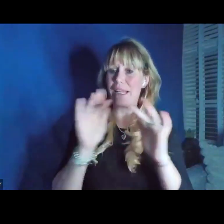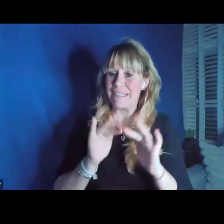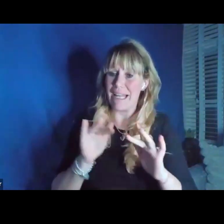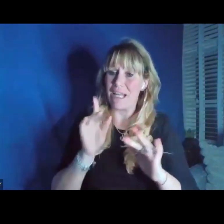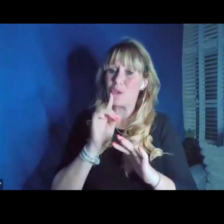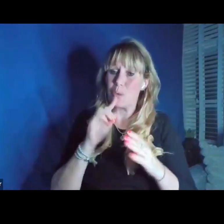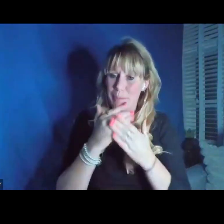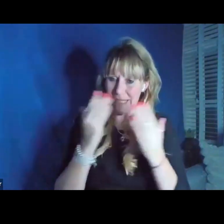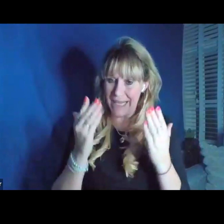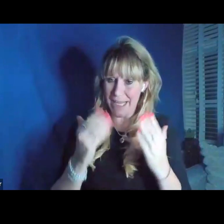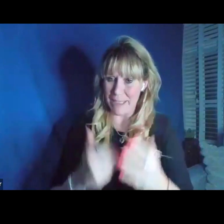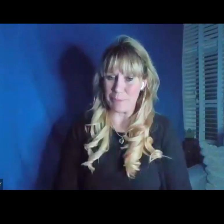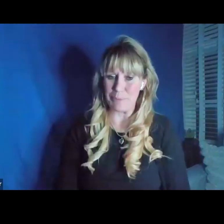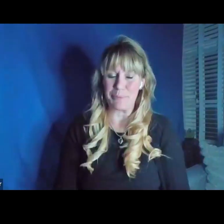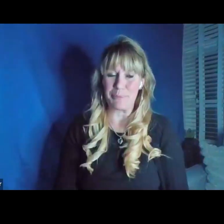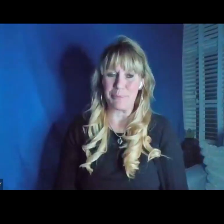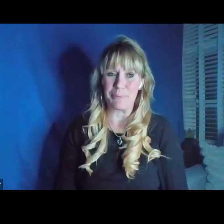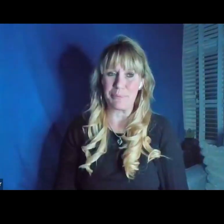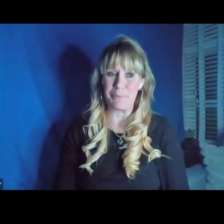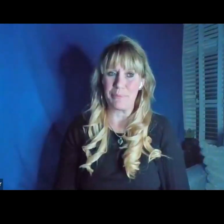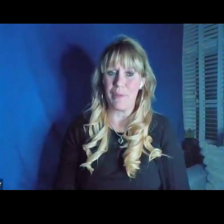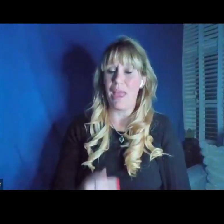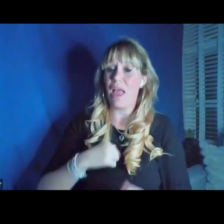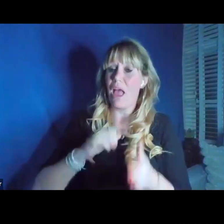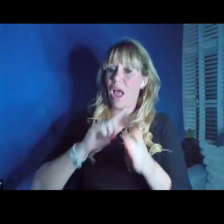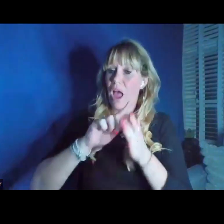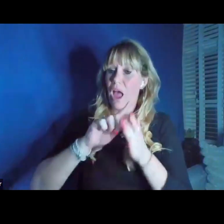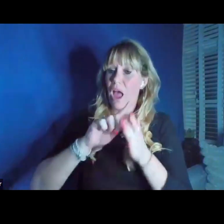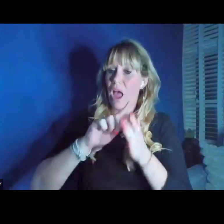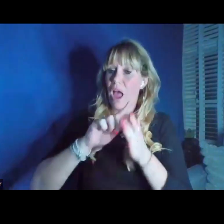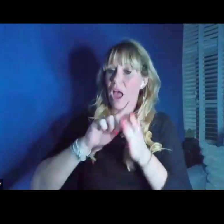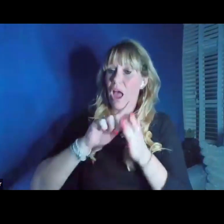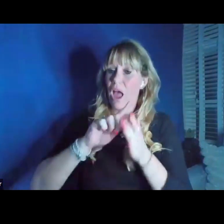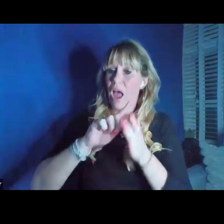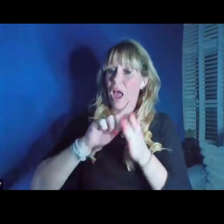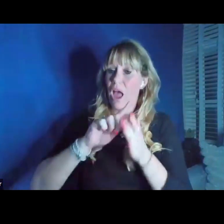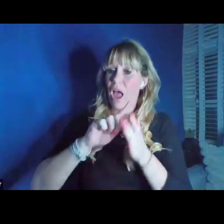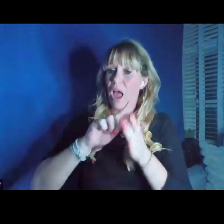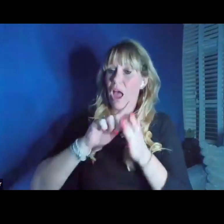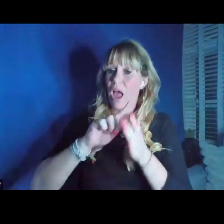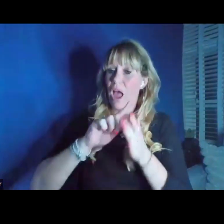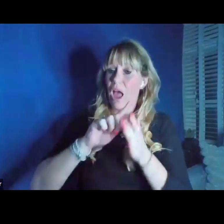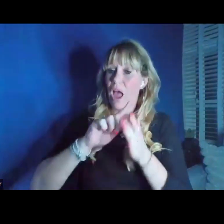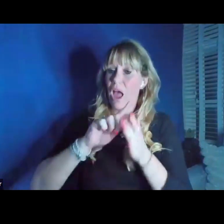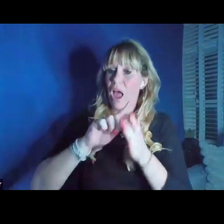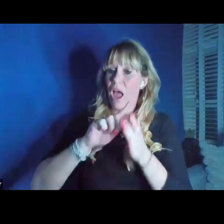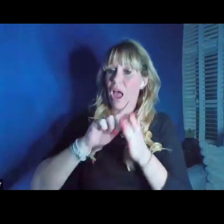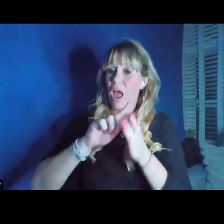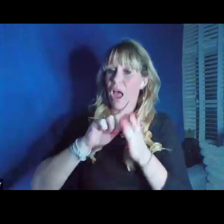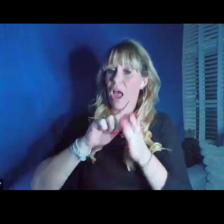I'm Ju Gosling, Artistic Director of Together! 2012 CIC.